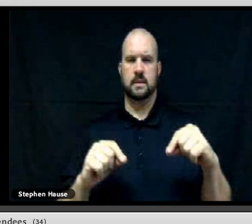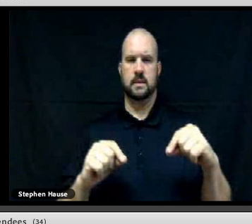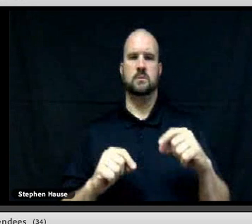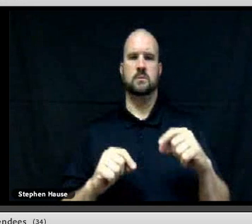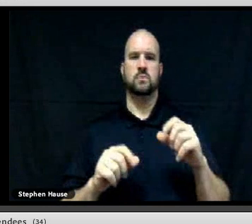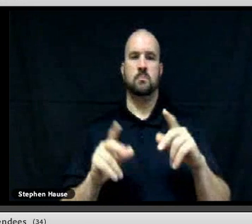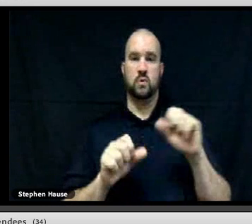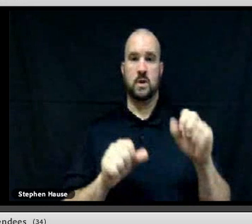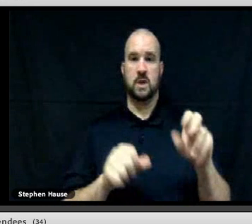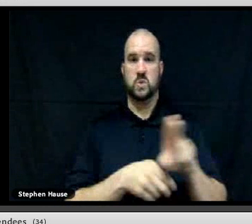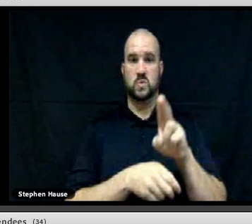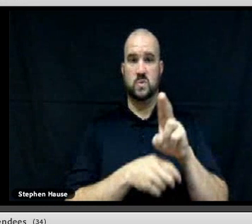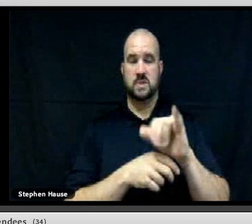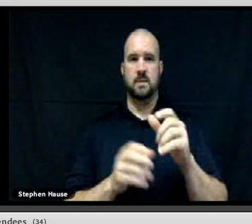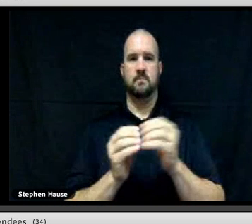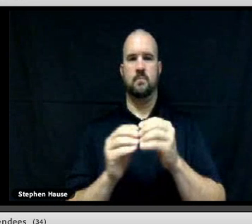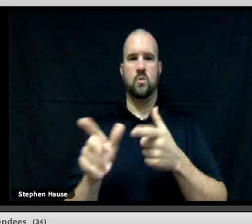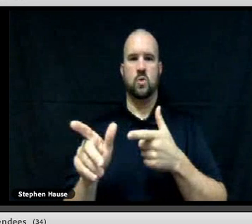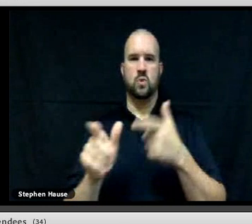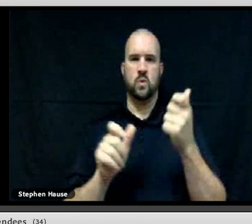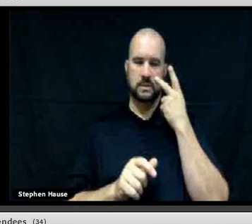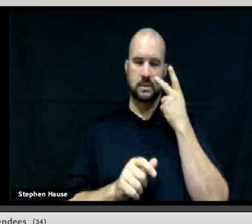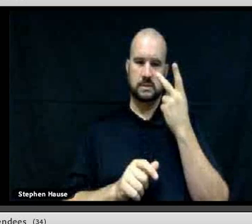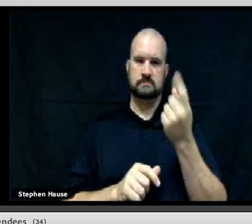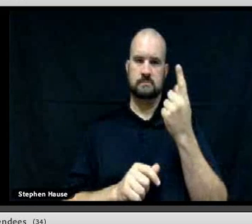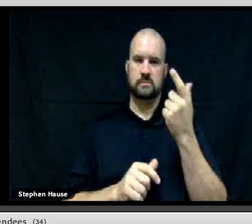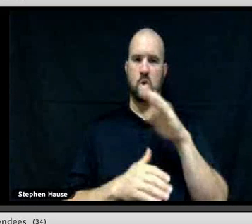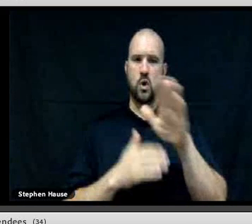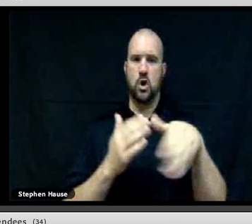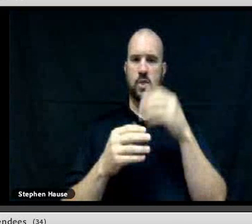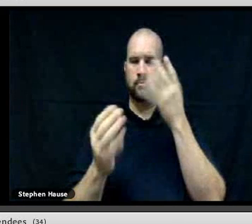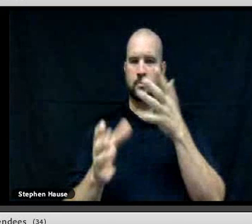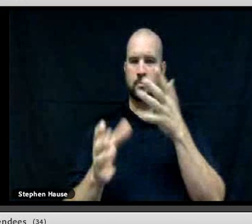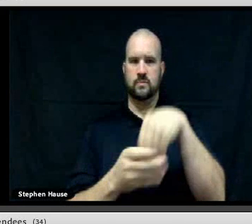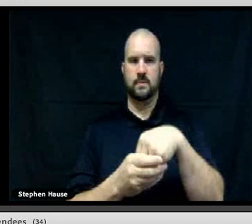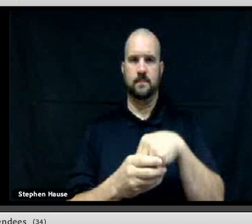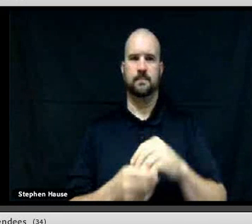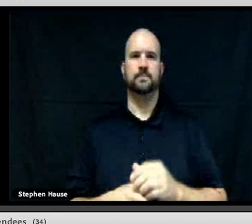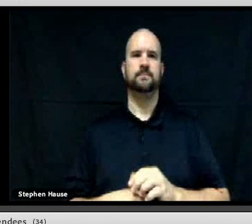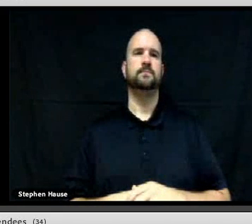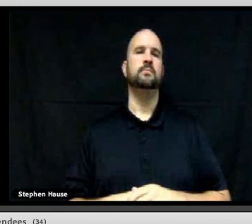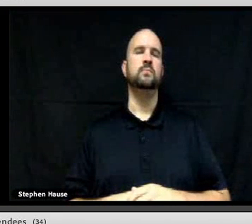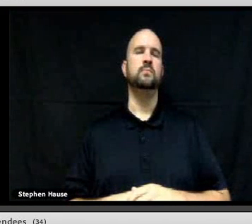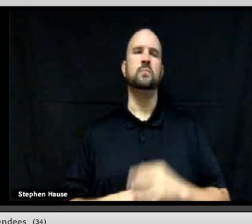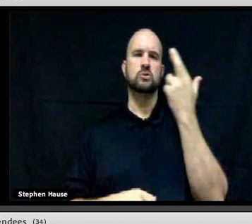So, the reason that this, uh, project was created, um, is because there were so many different,